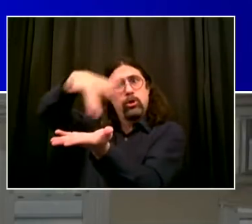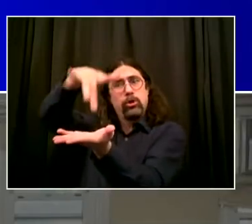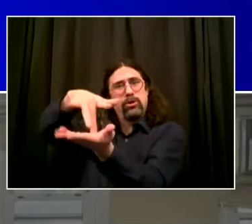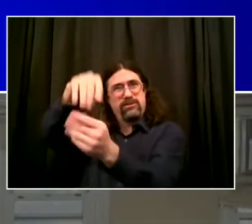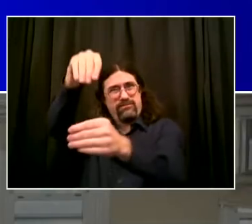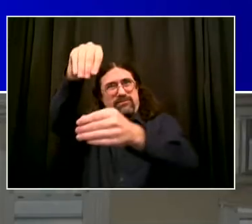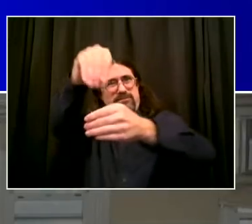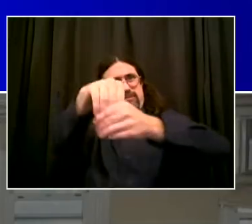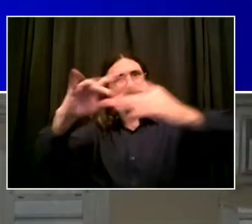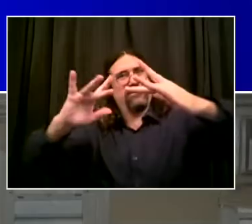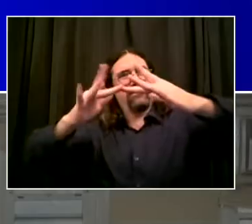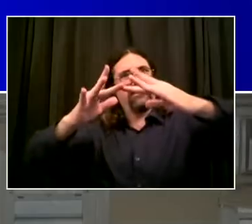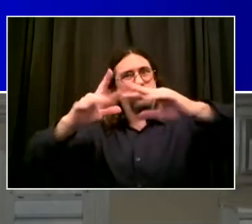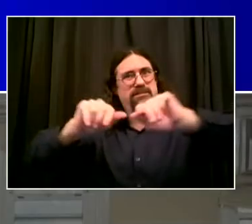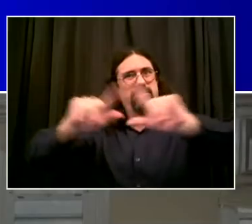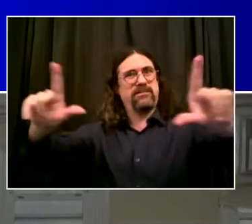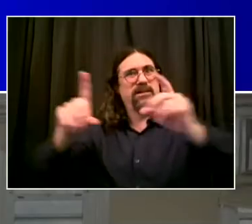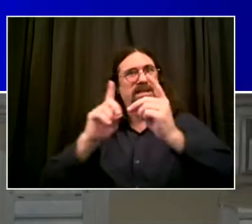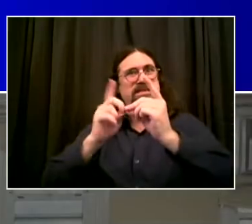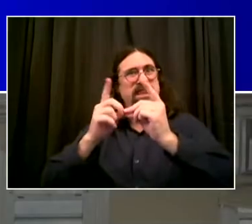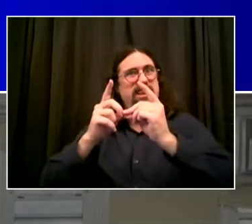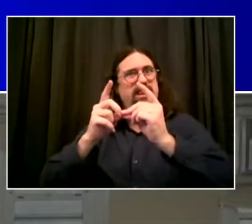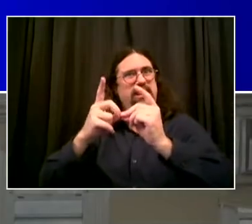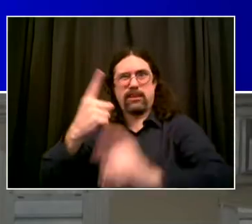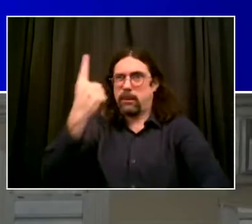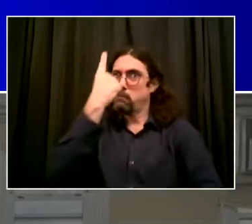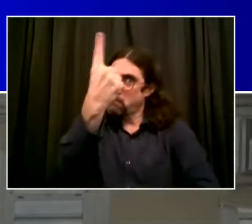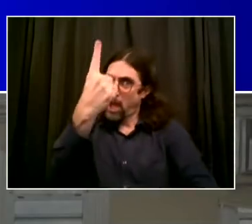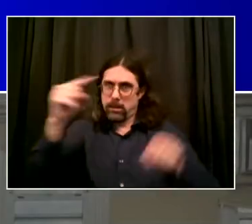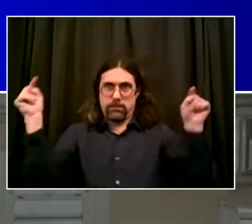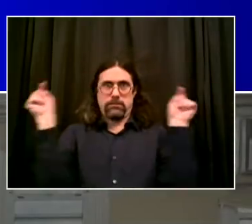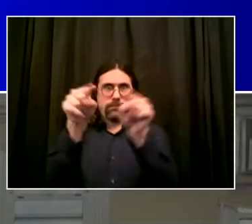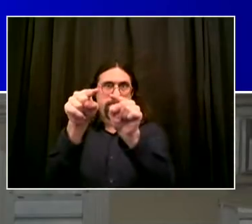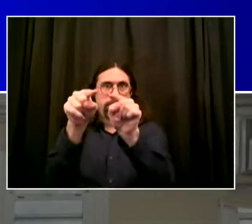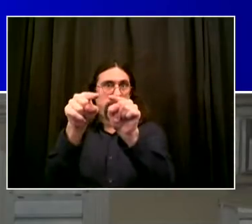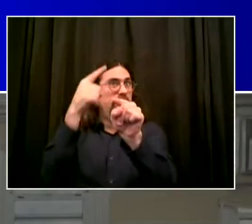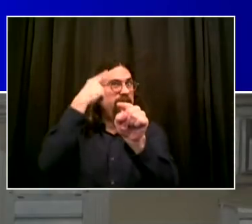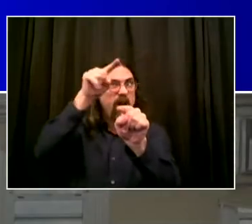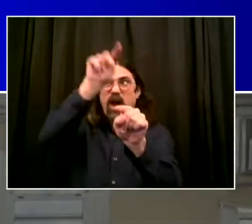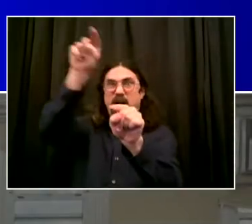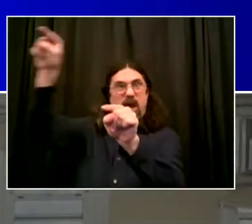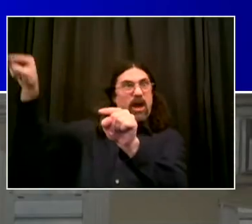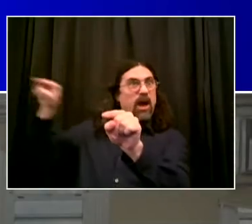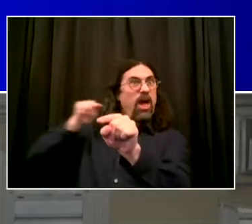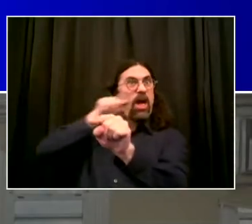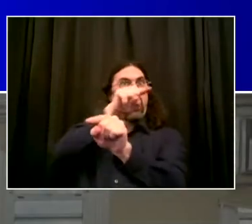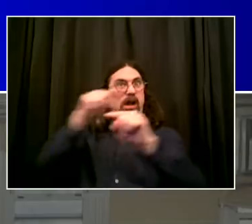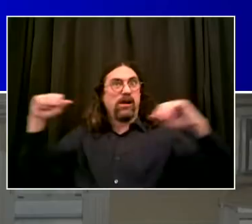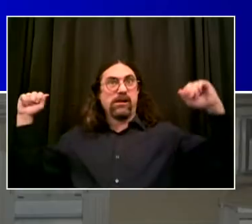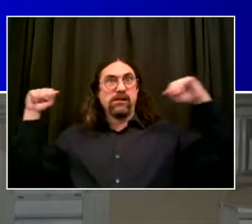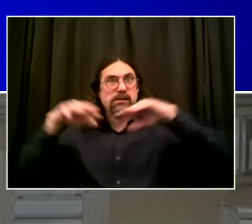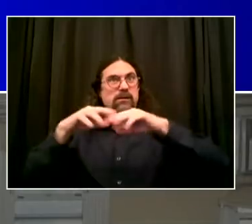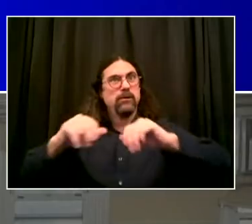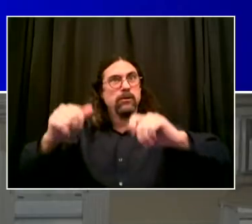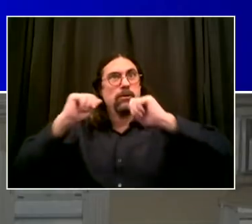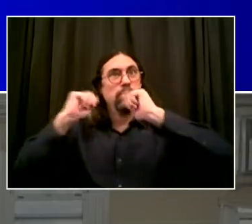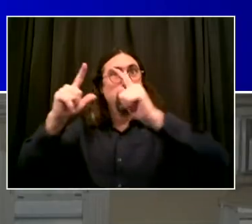LEARN LEARNING MANAGEMENT SYSTEM AND DEVELOPED D AND CUSTOMIZE FOR NEW YORK